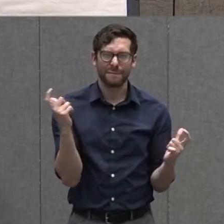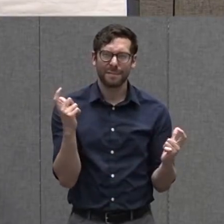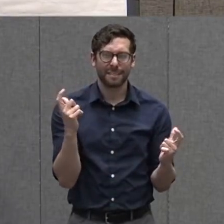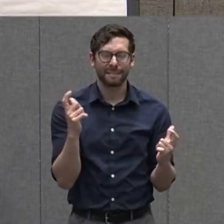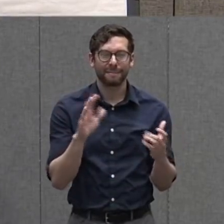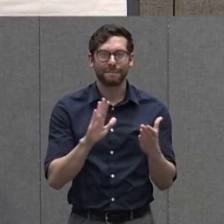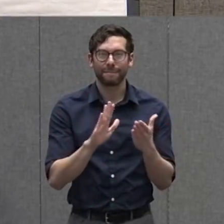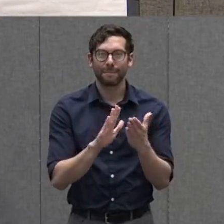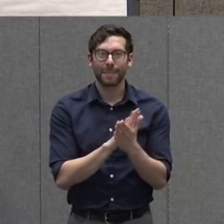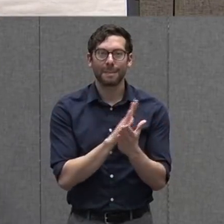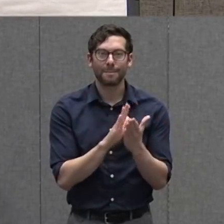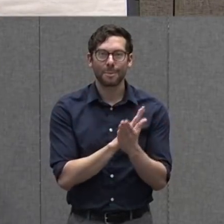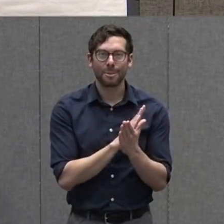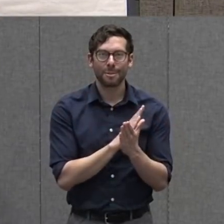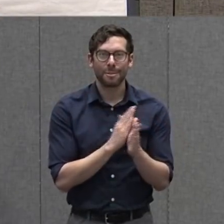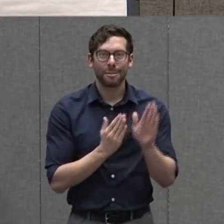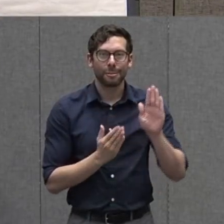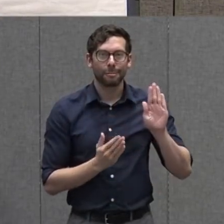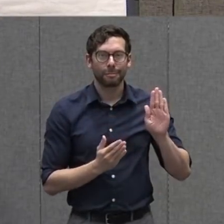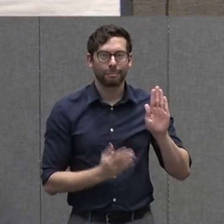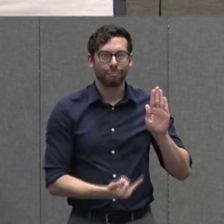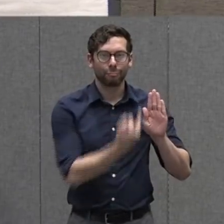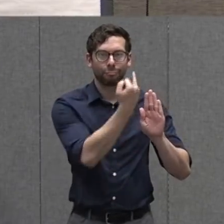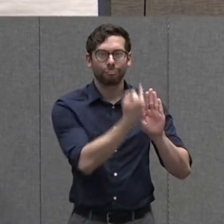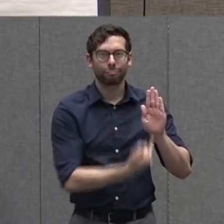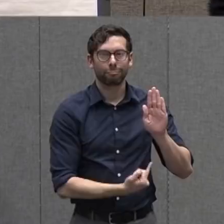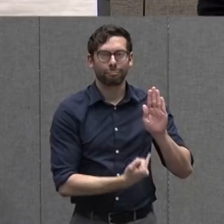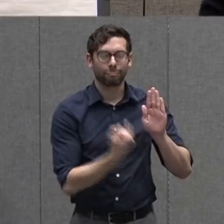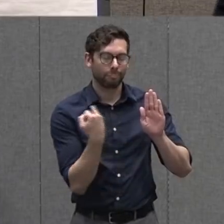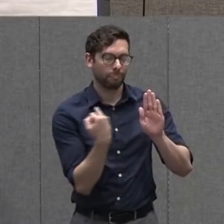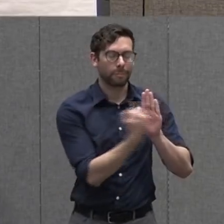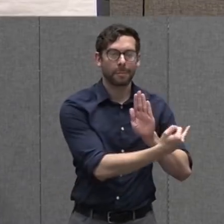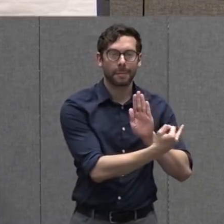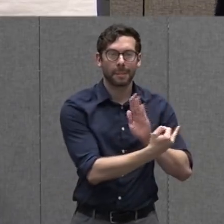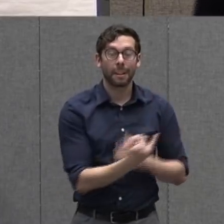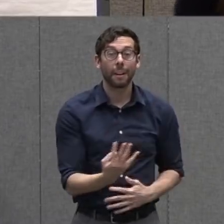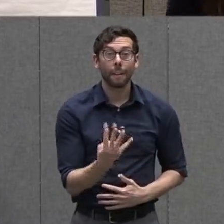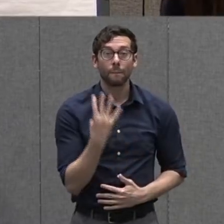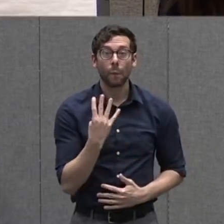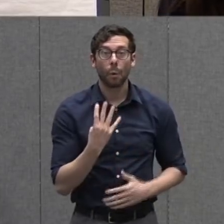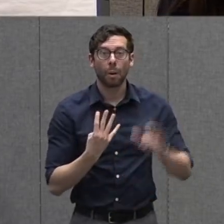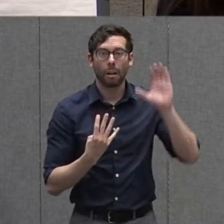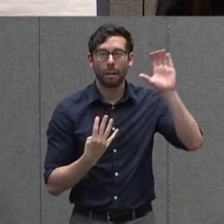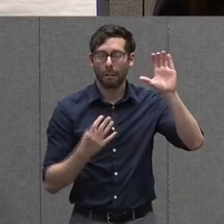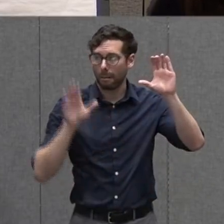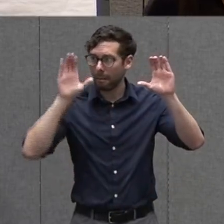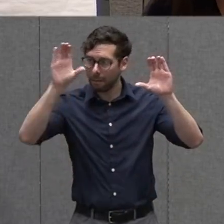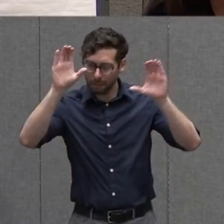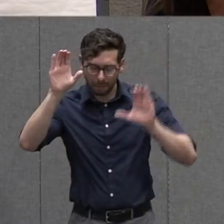that I broke into four quadrants, four separate areas. So that I can put up my topics